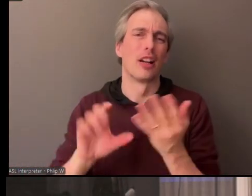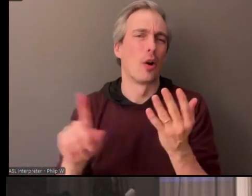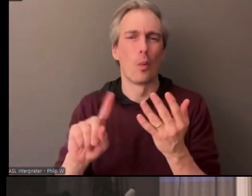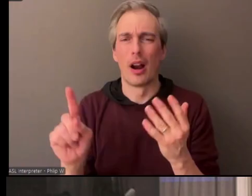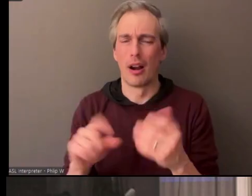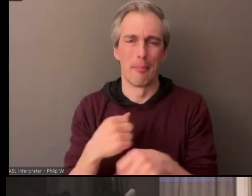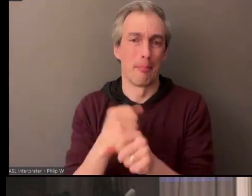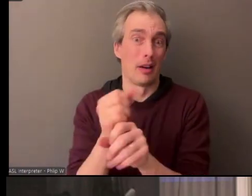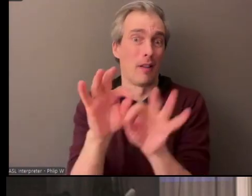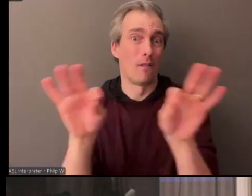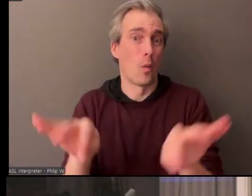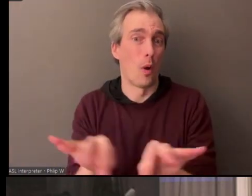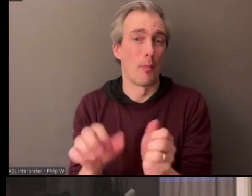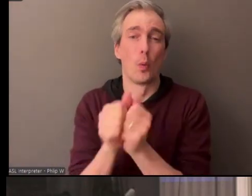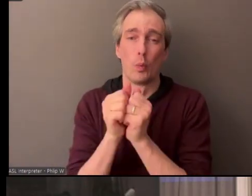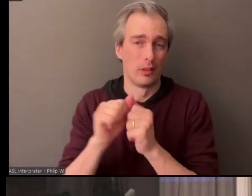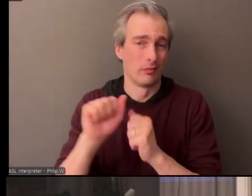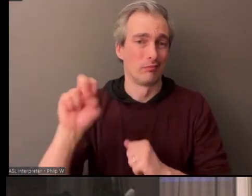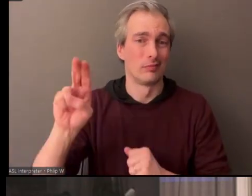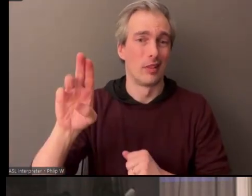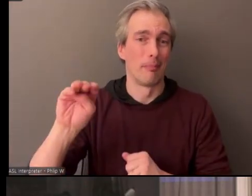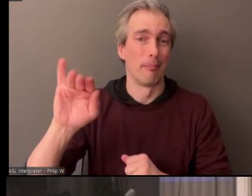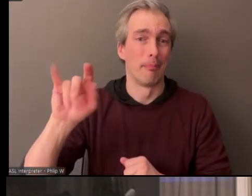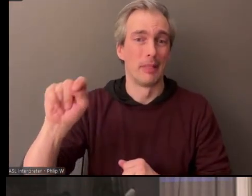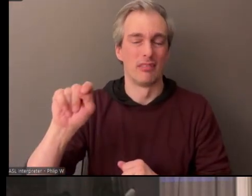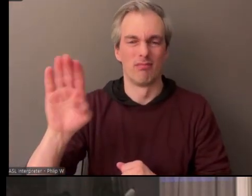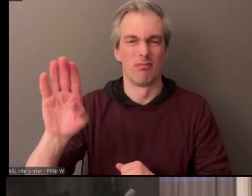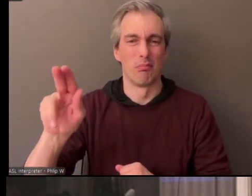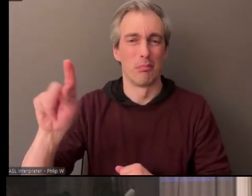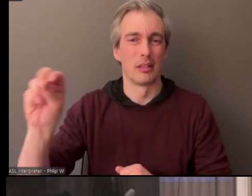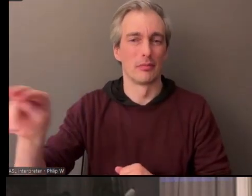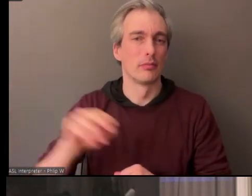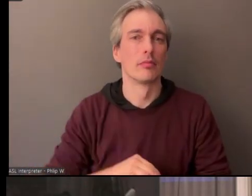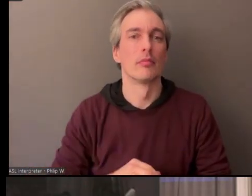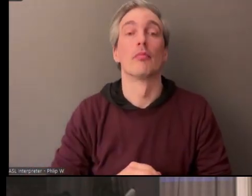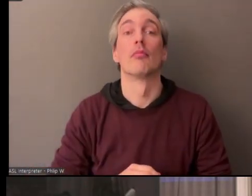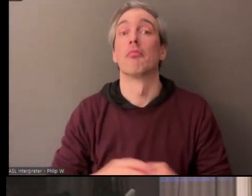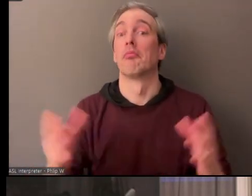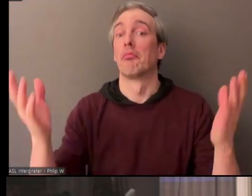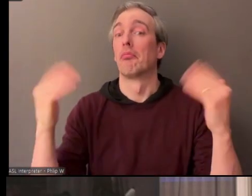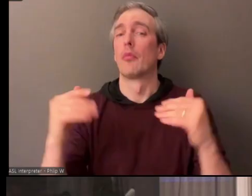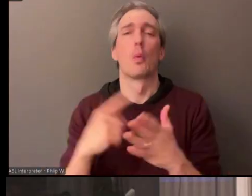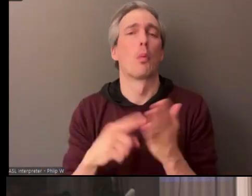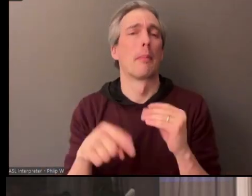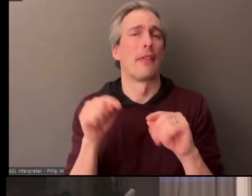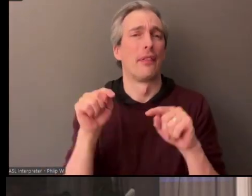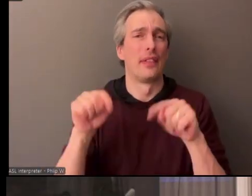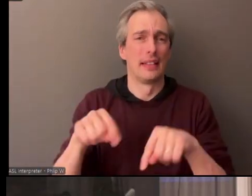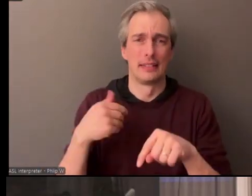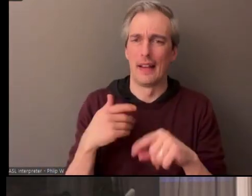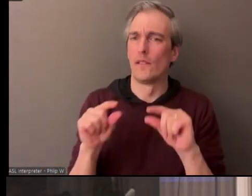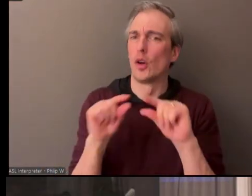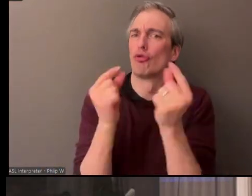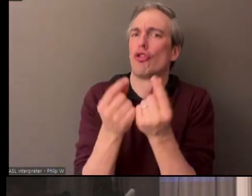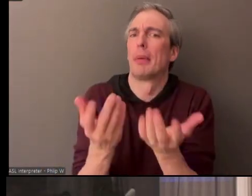What about this? So... We've got a little group here. We have a thing that takes you to a terms and conditions page.